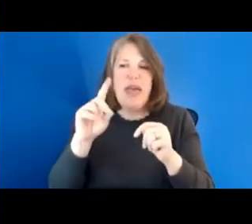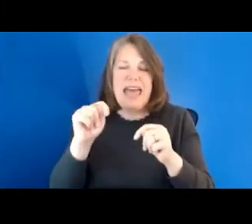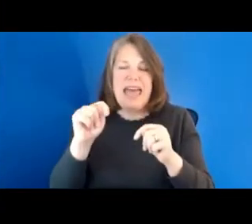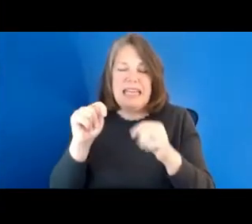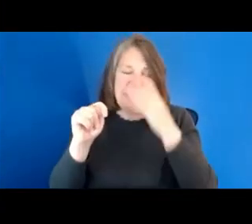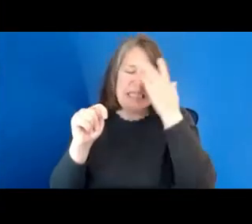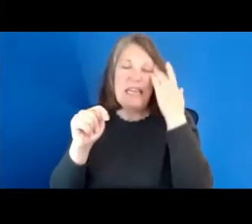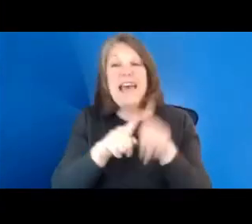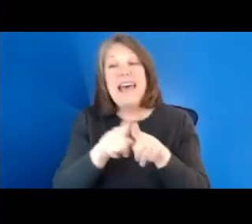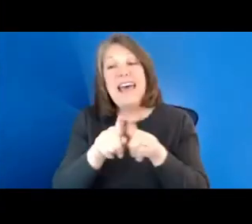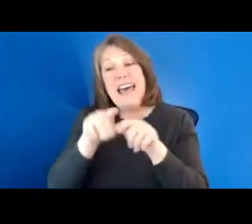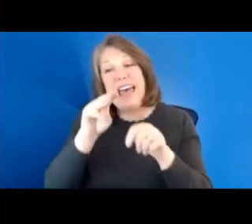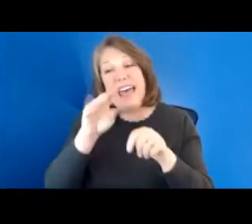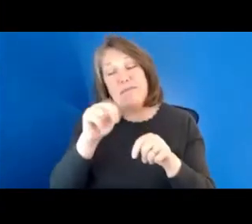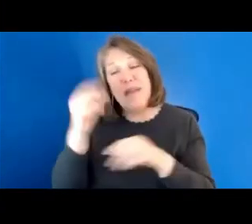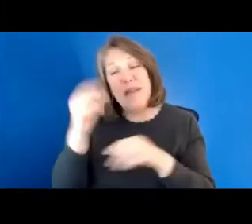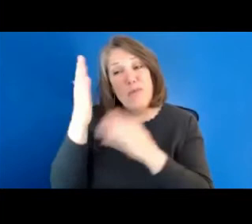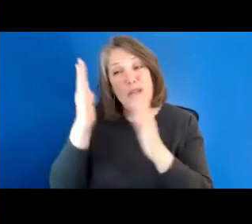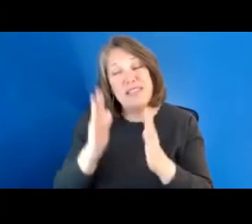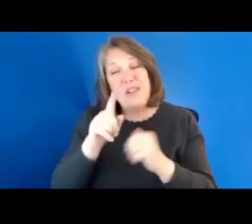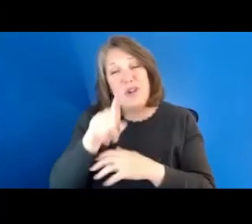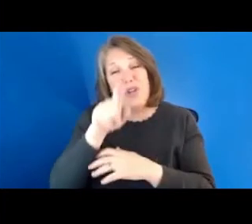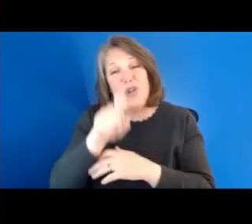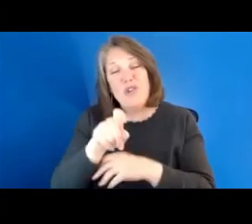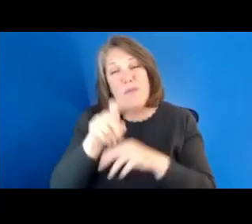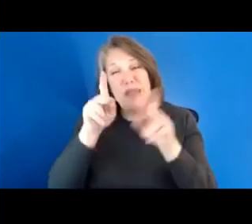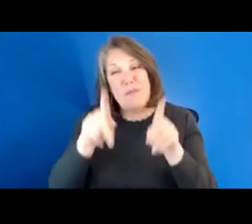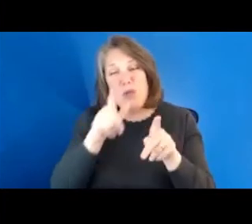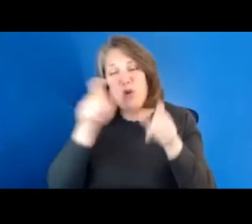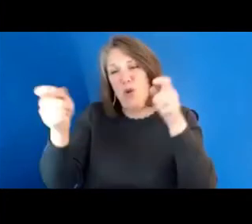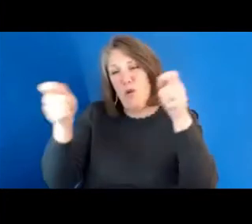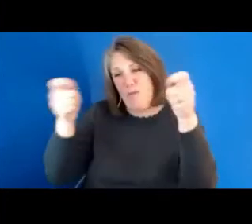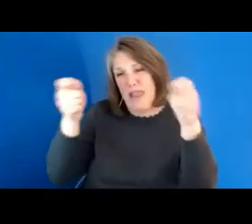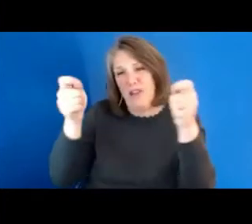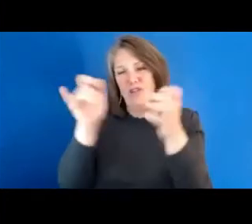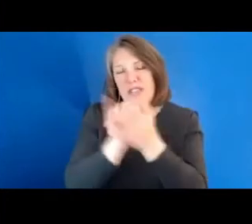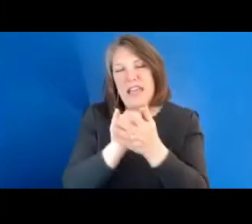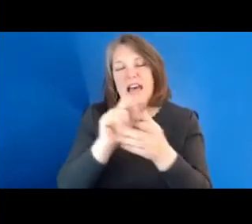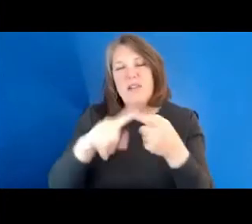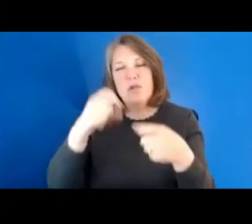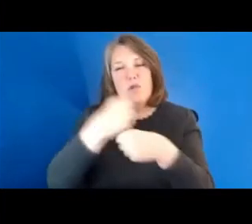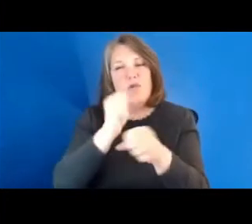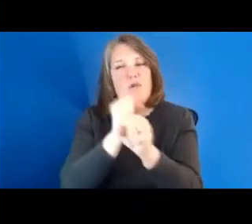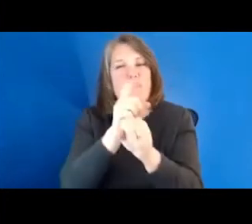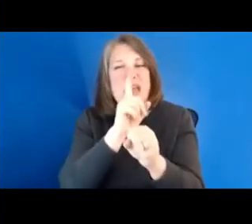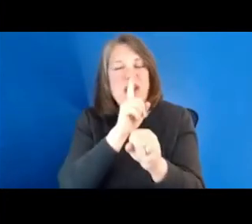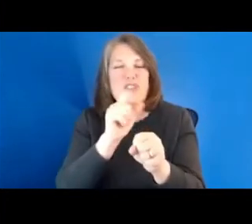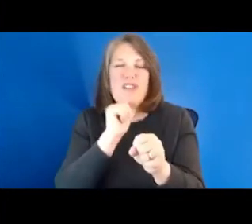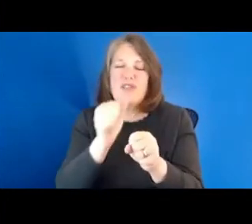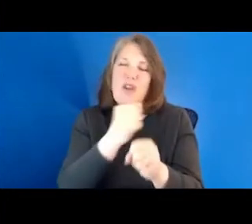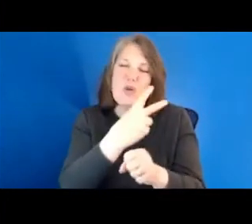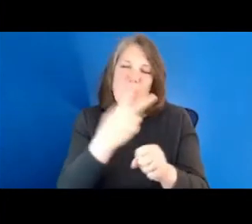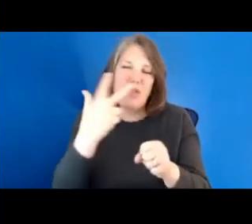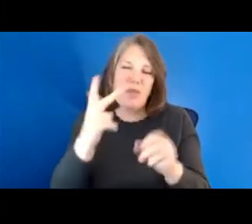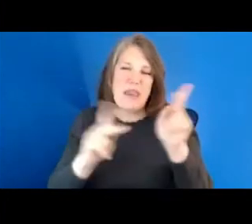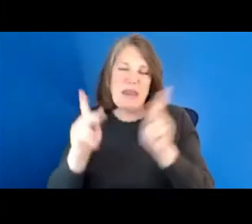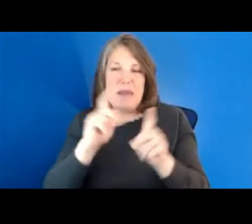17:16:41 you should be the one to kind of manage that to make sure that there are not two or three people in 17:16:49 there at the same time. Because there